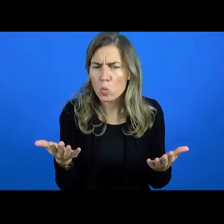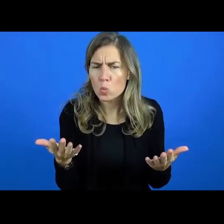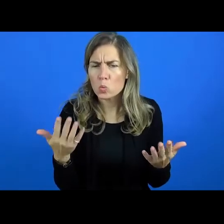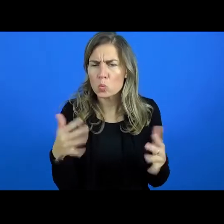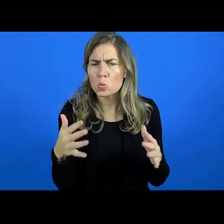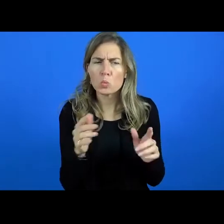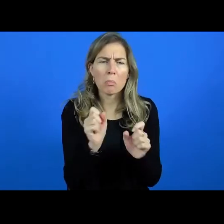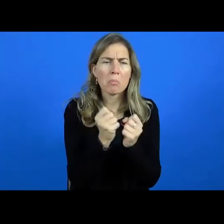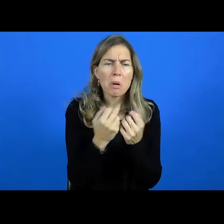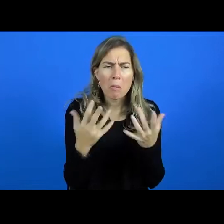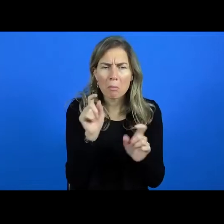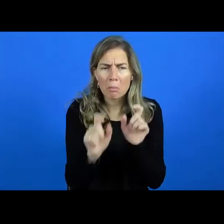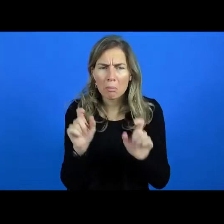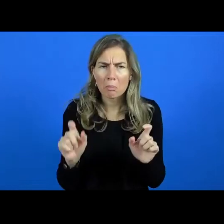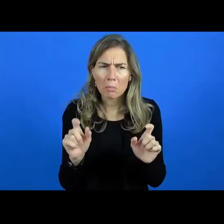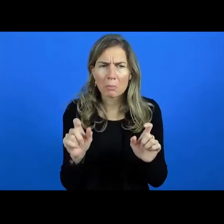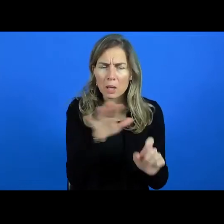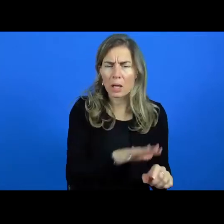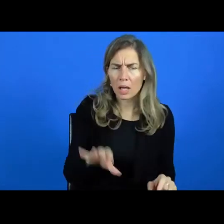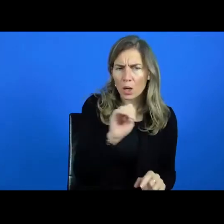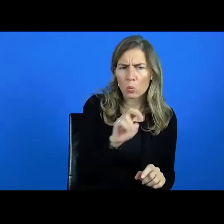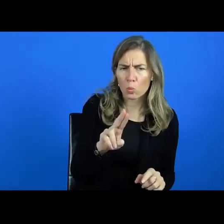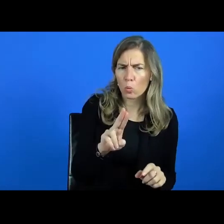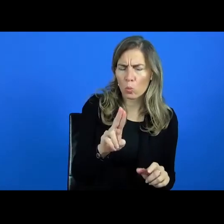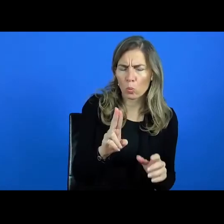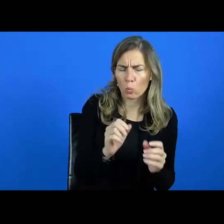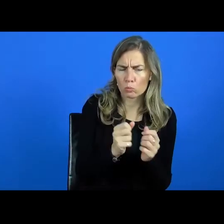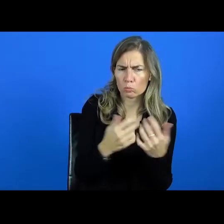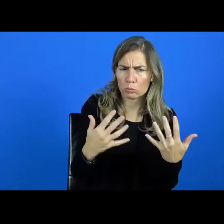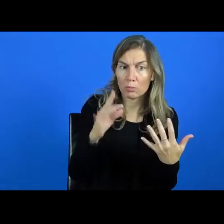it's quite a huge number and we open by year